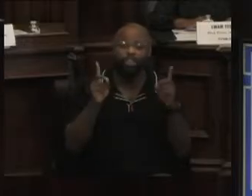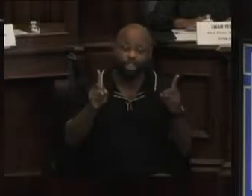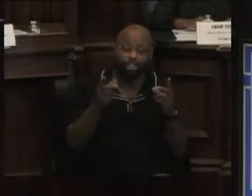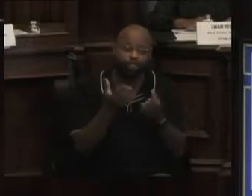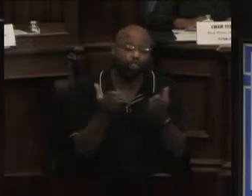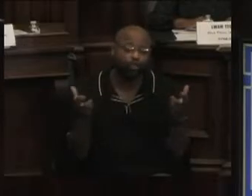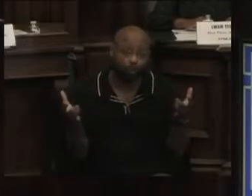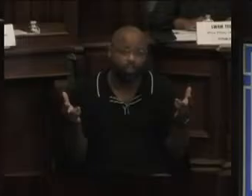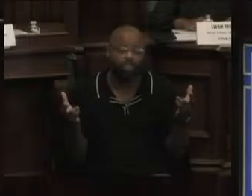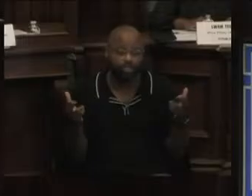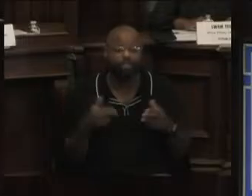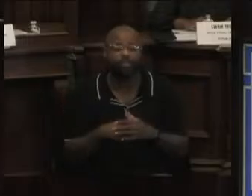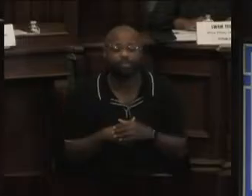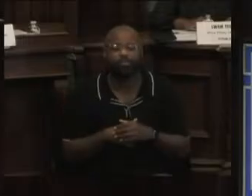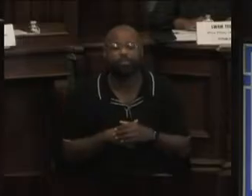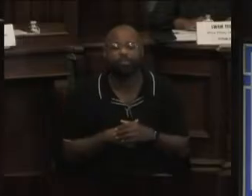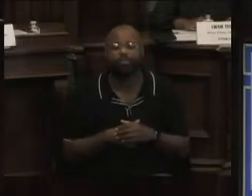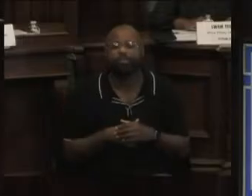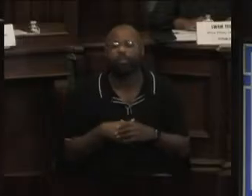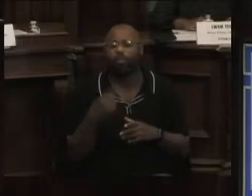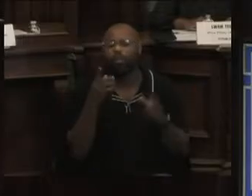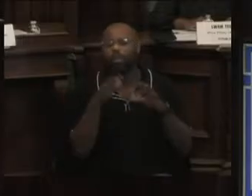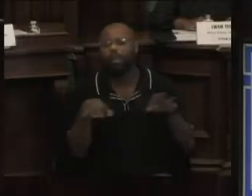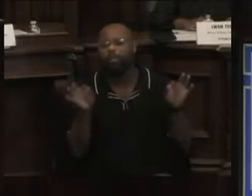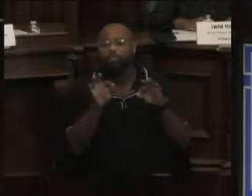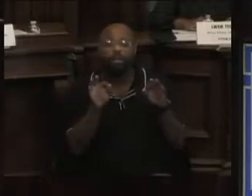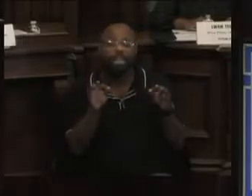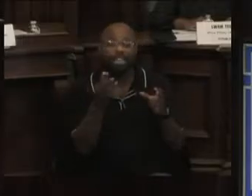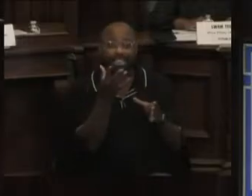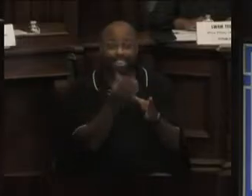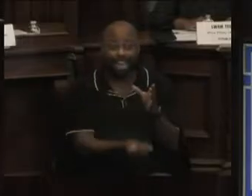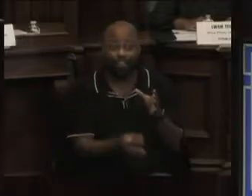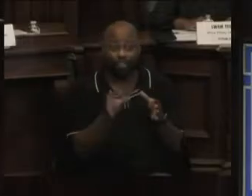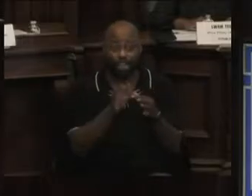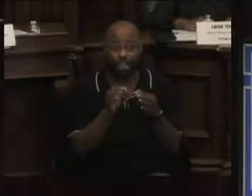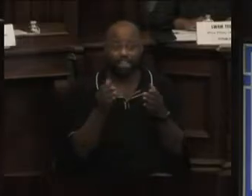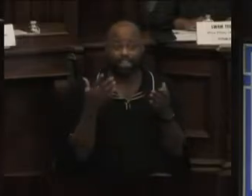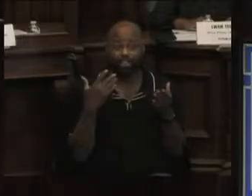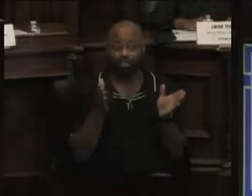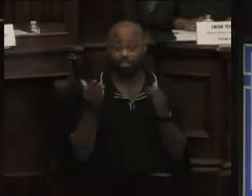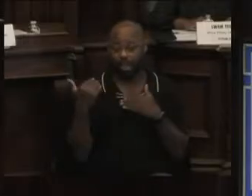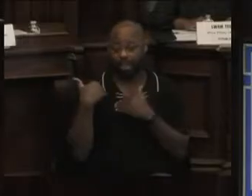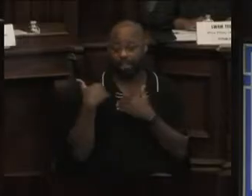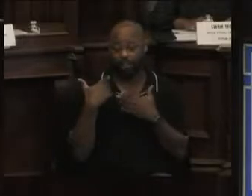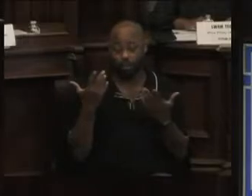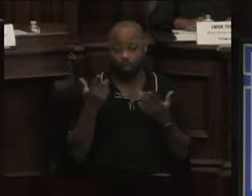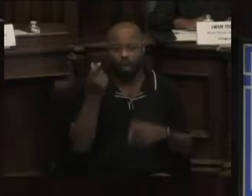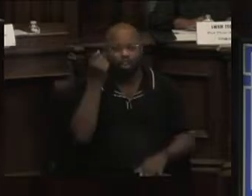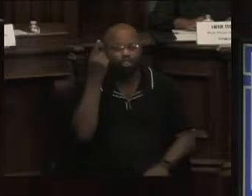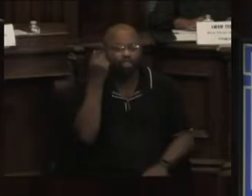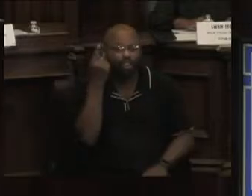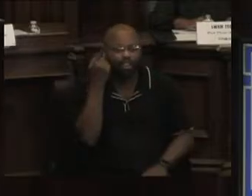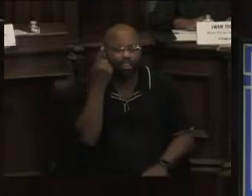oversight. Thirdly, transparency and public education resource, one of the